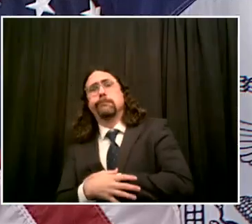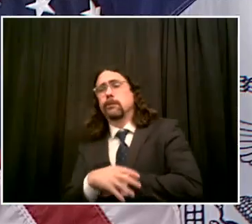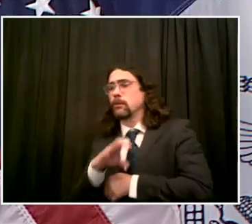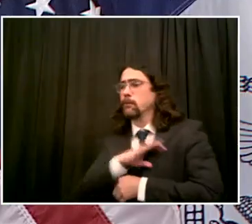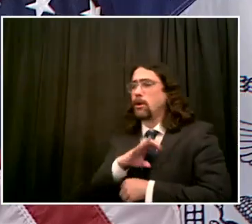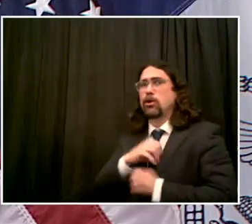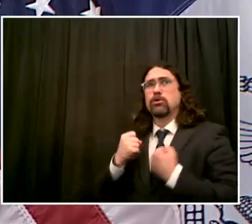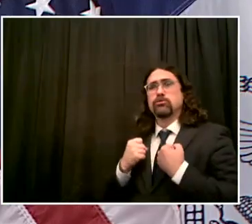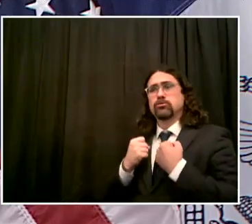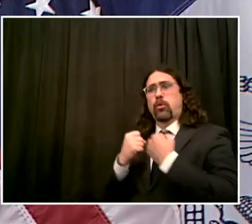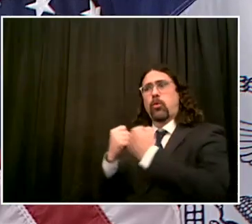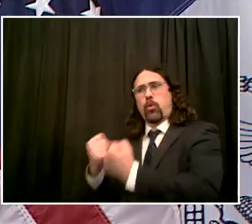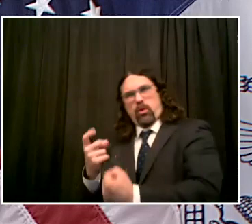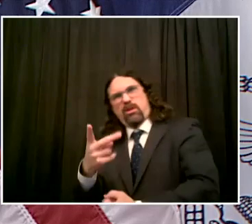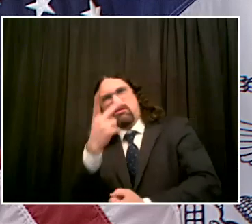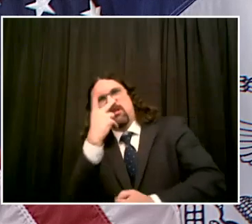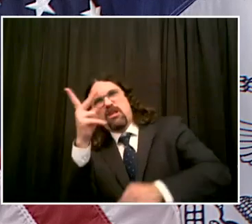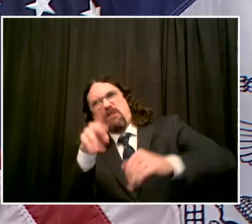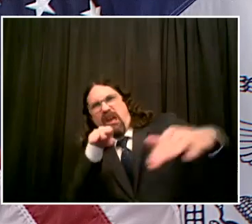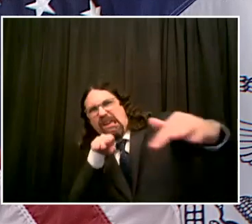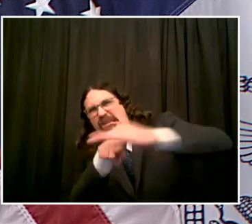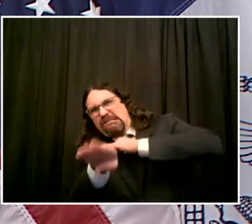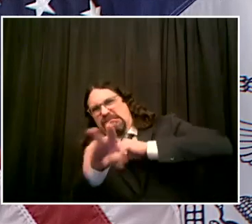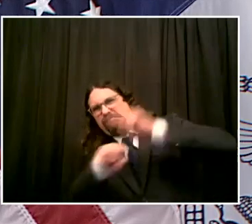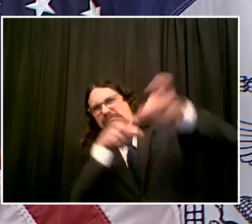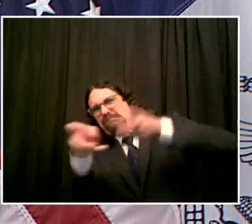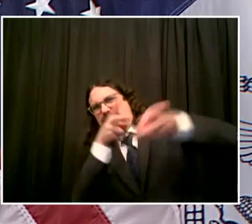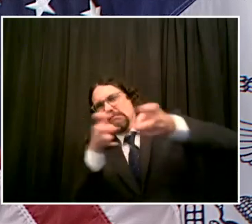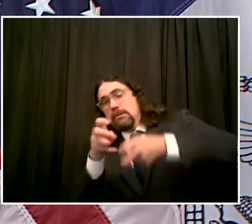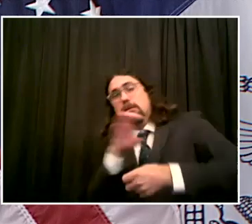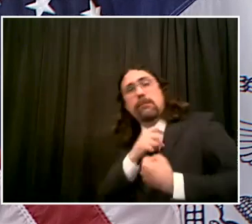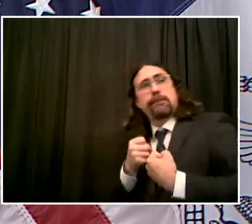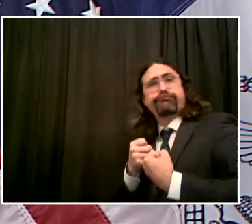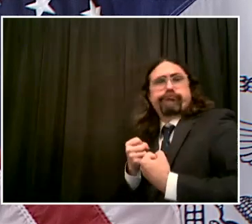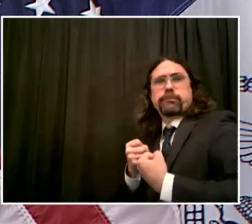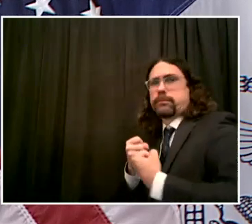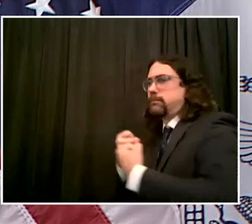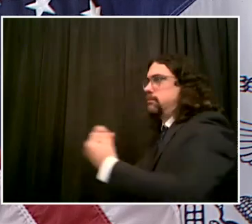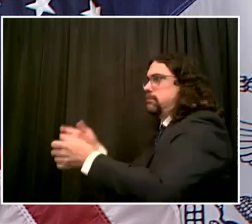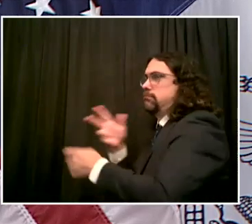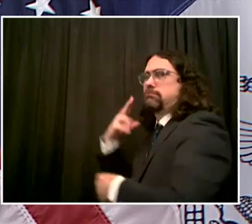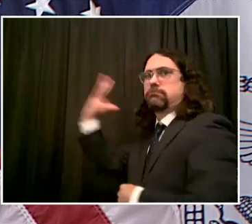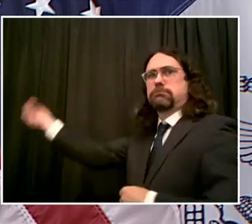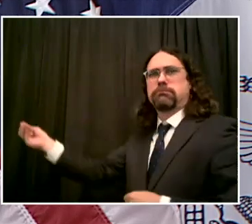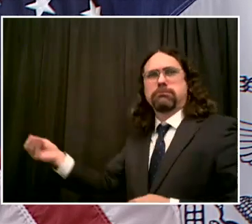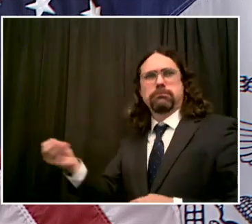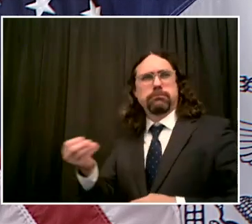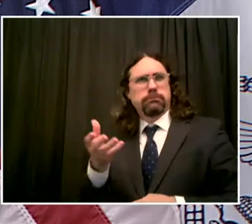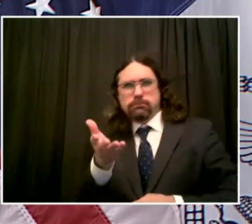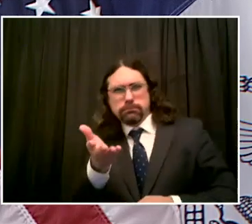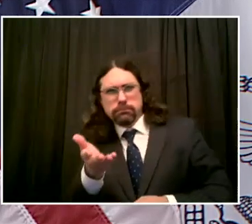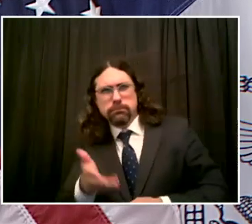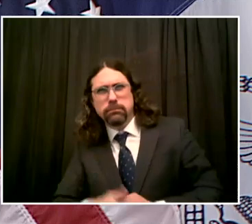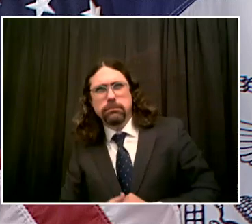CURFEFW OUR HOURS. WHAT'S GOING ON WITH THAT? I WILL TURN TO THE COMMISSIONER.